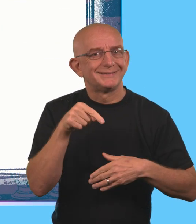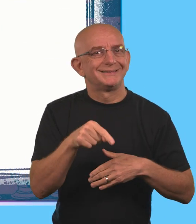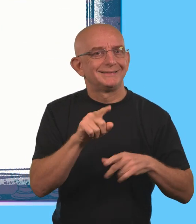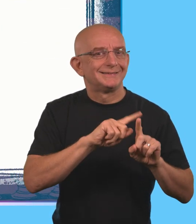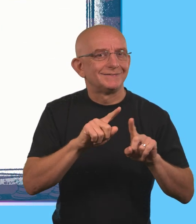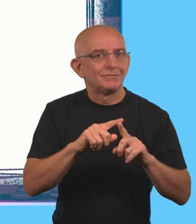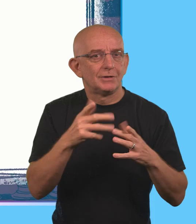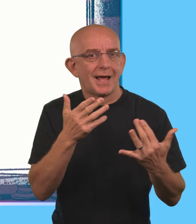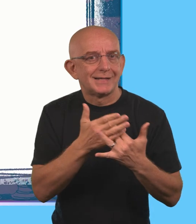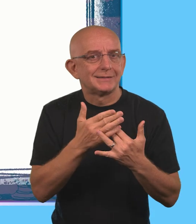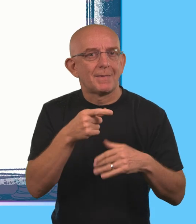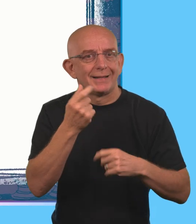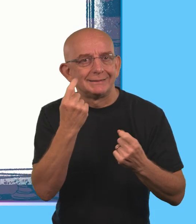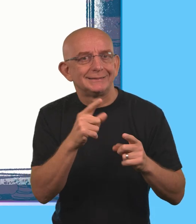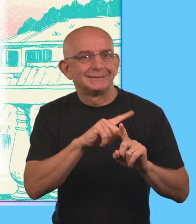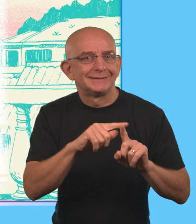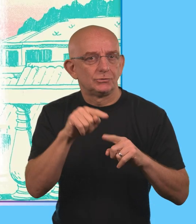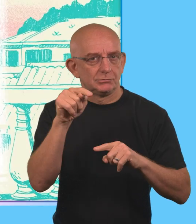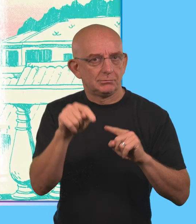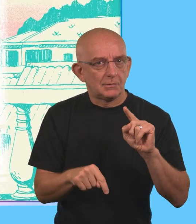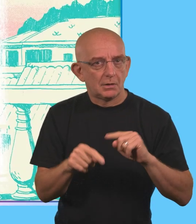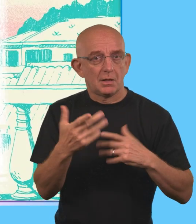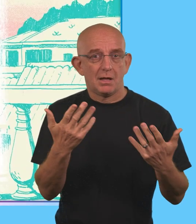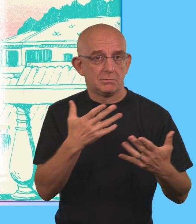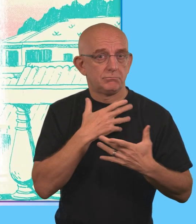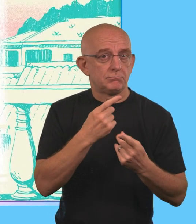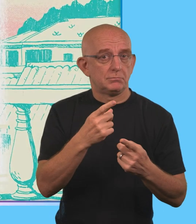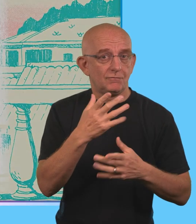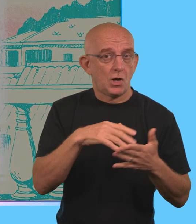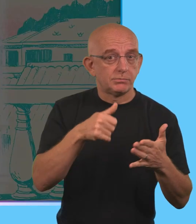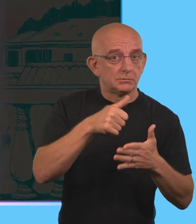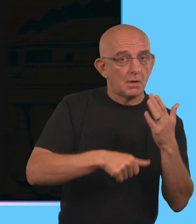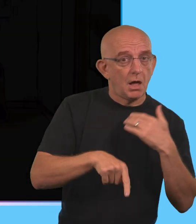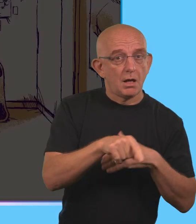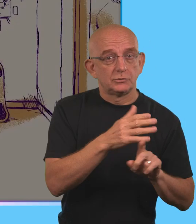The settings are accessible from the start and at any time during the game.